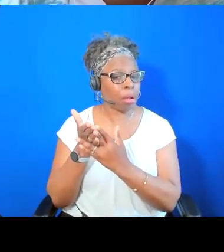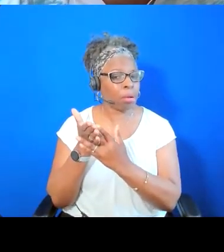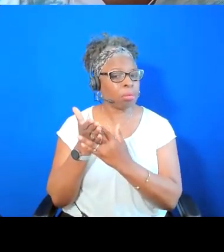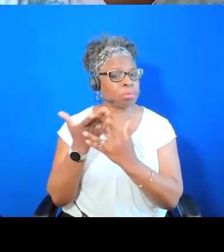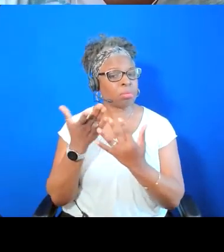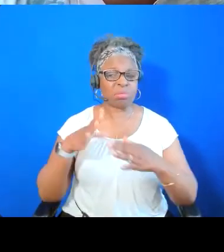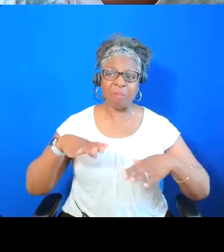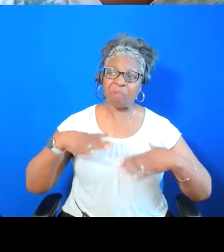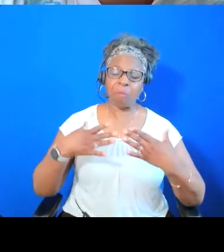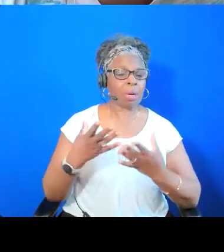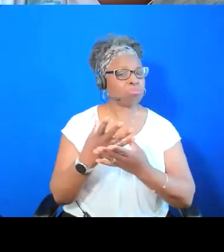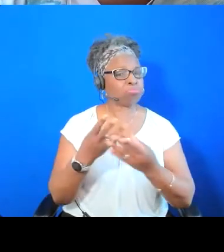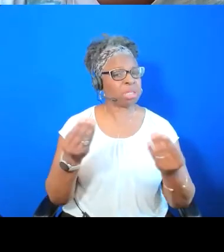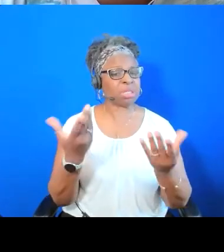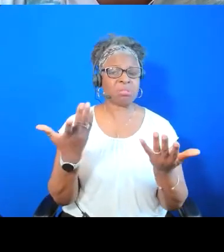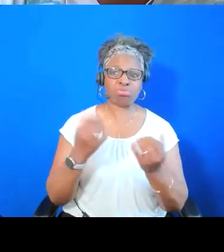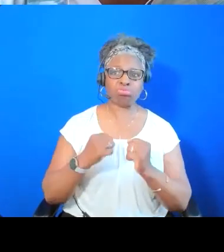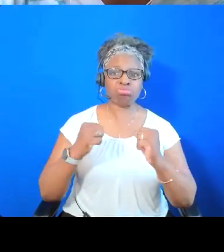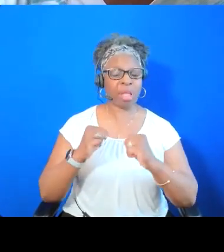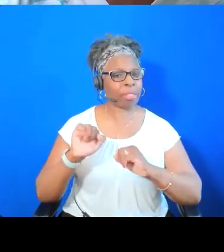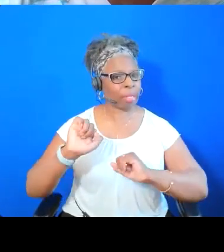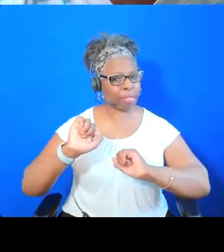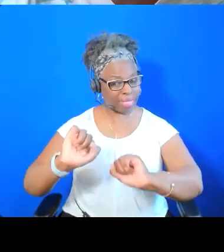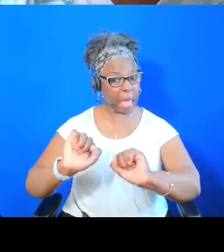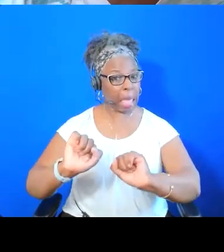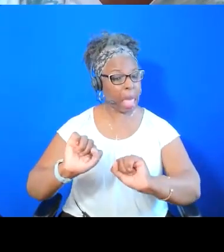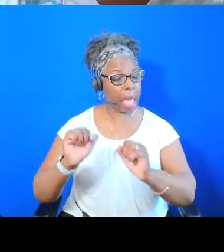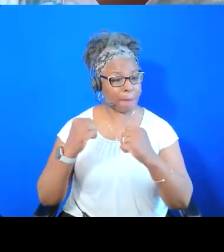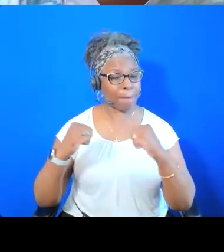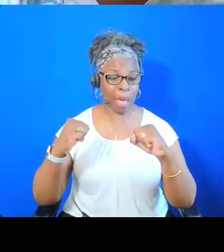and also to organise and strengthen their power. And, and in that process, it's really